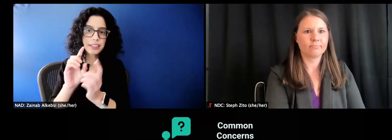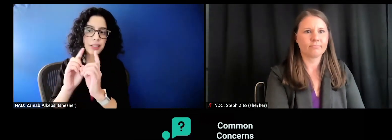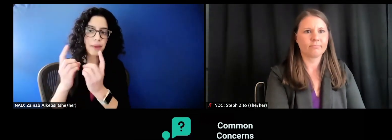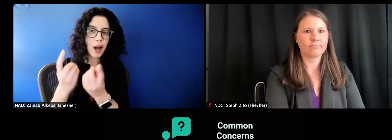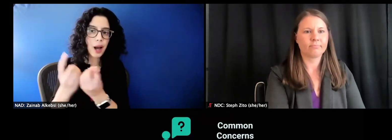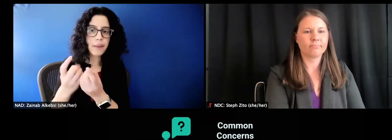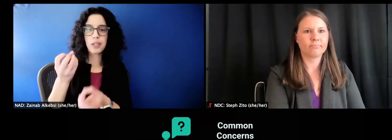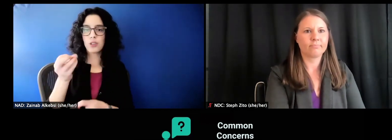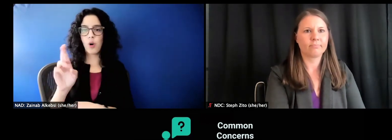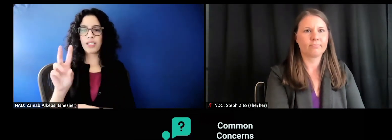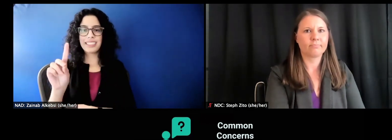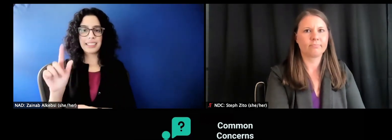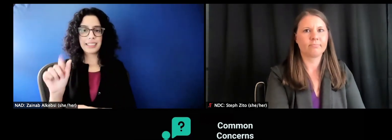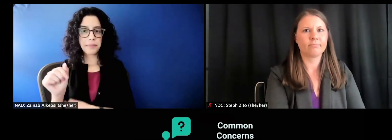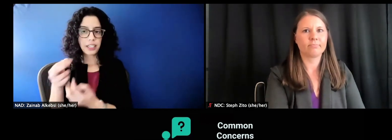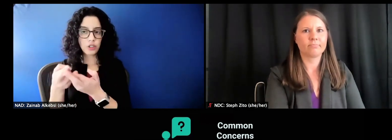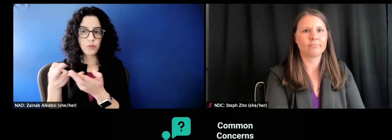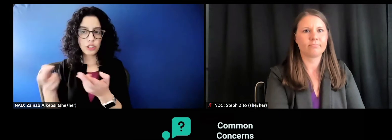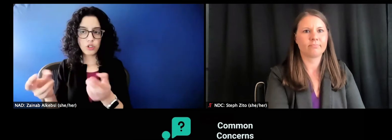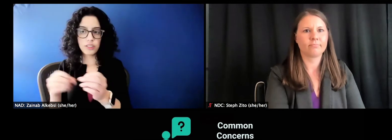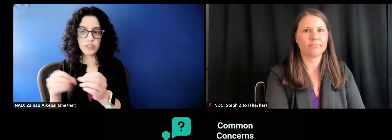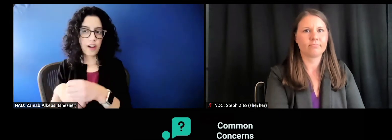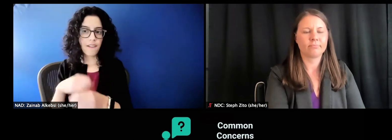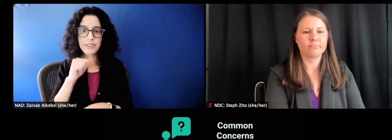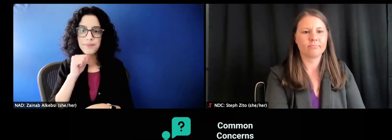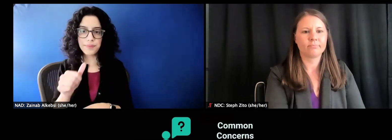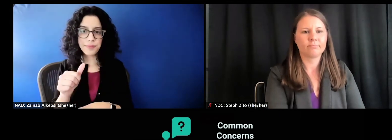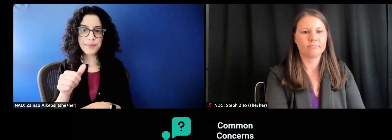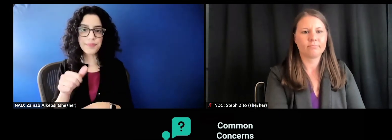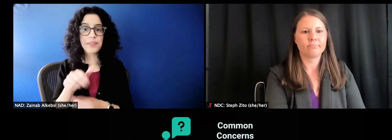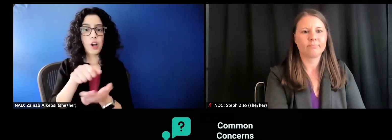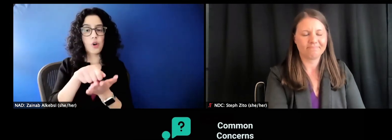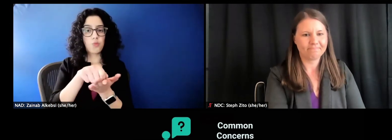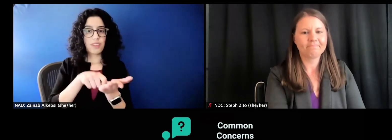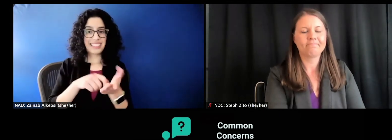or the disability resource office, a written statement